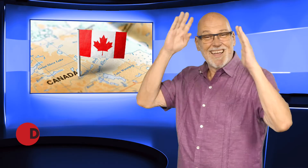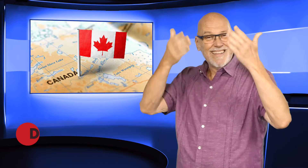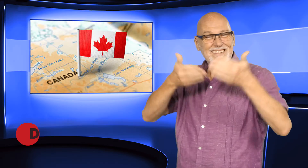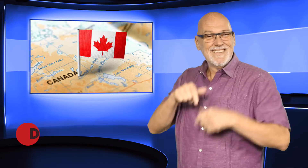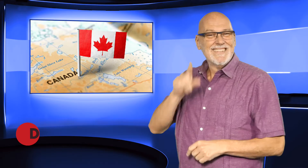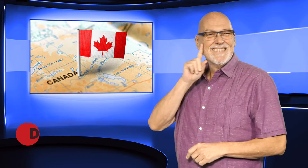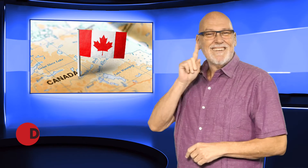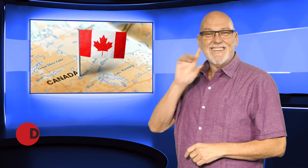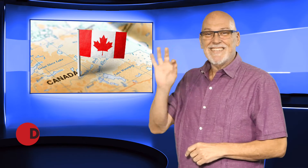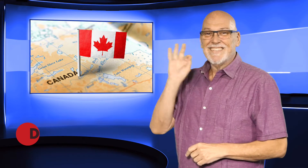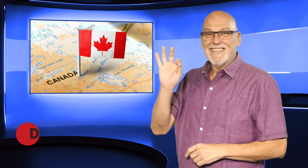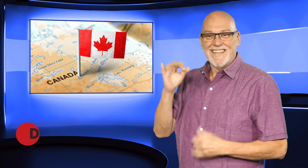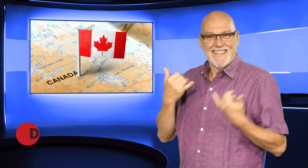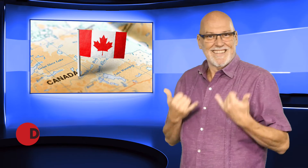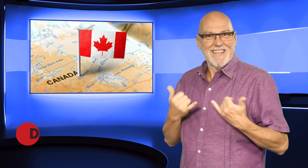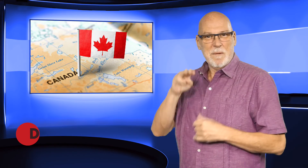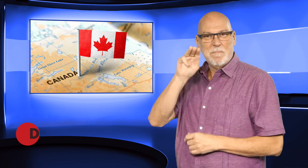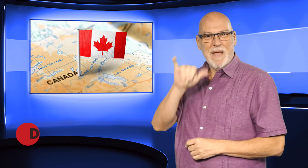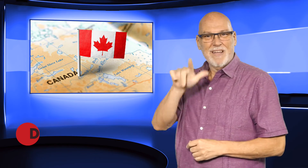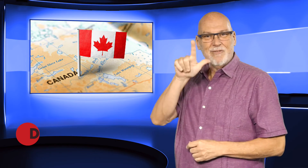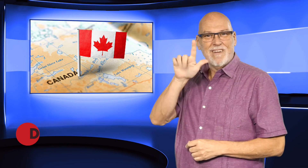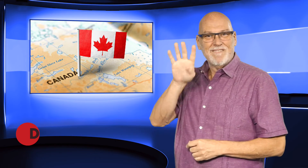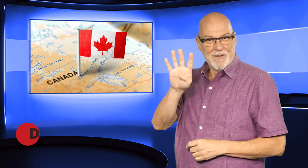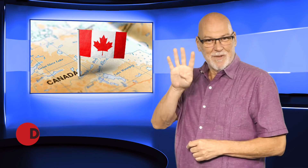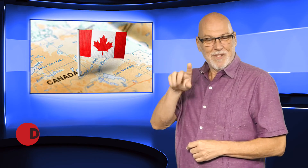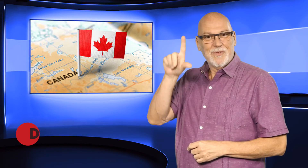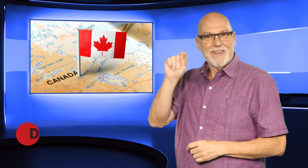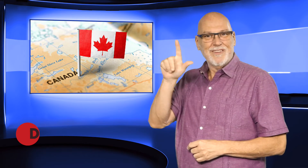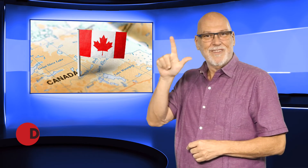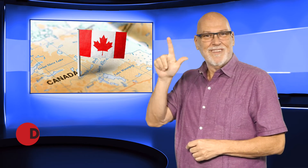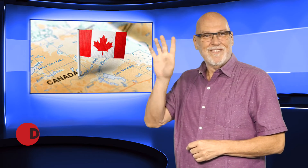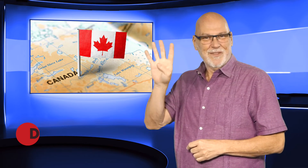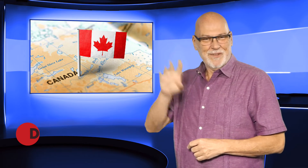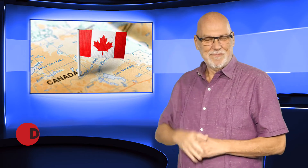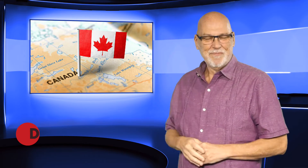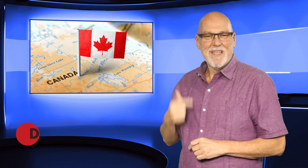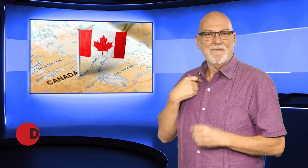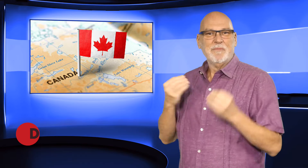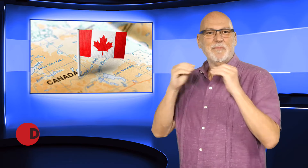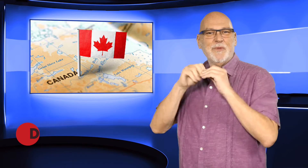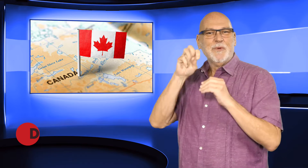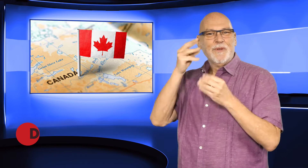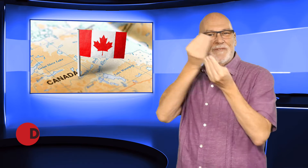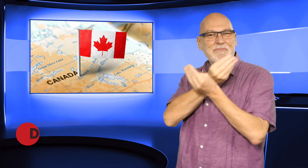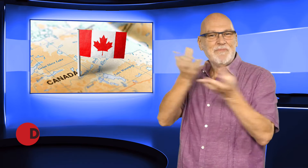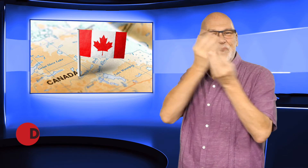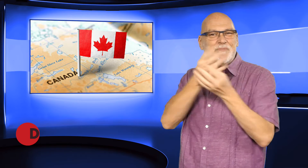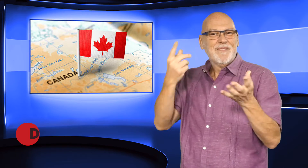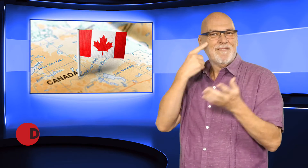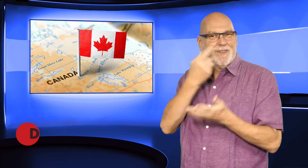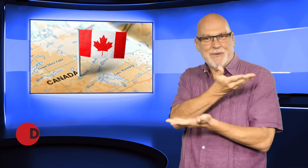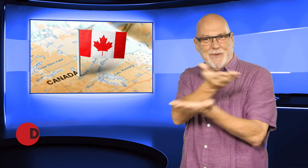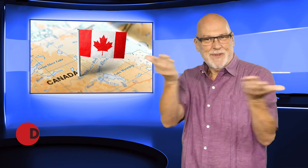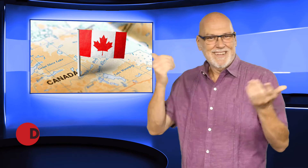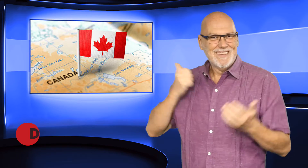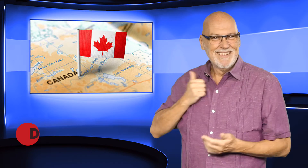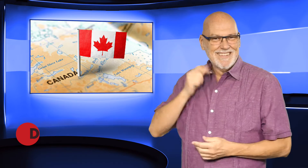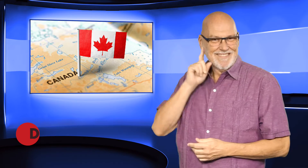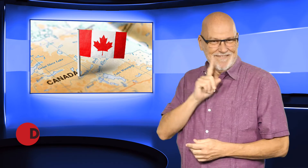Hello! This is DeafDots, 24 May 2024. Bringing alerts & news reports at intervals for all Deaf Canadians.